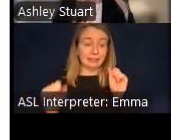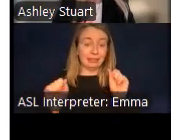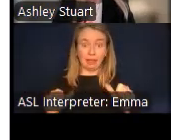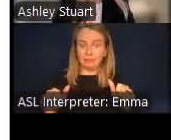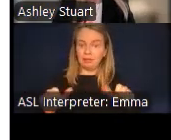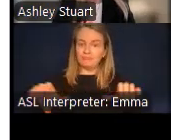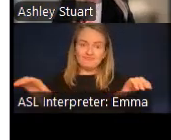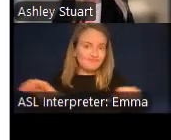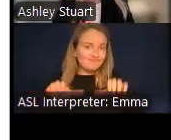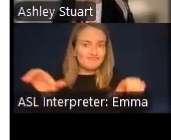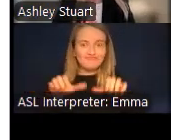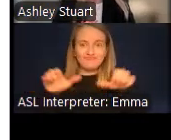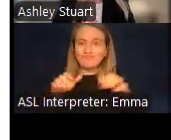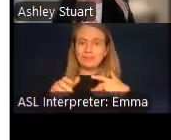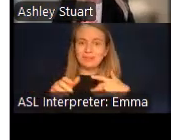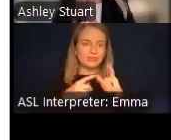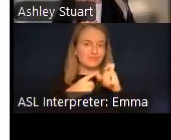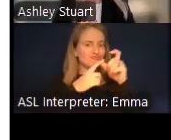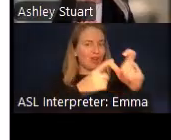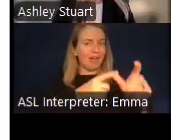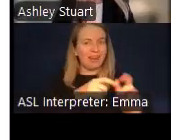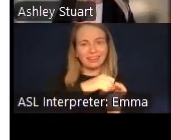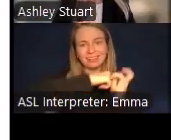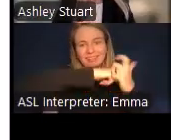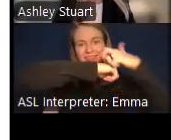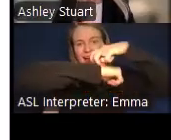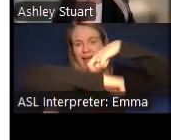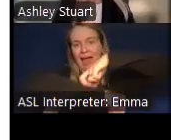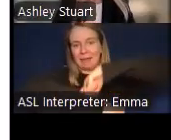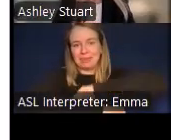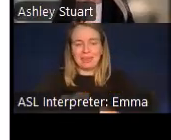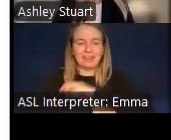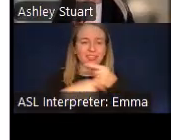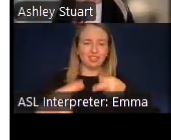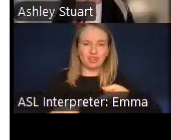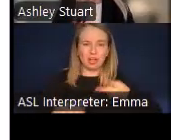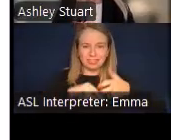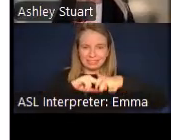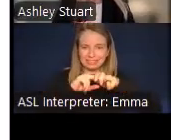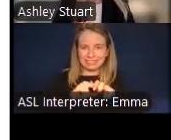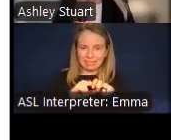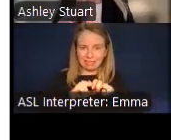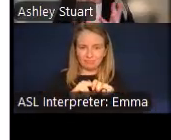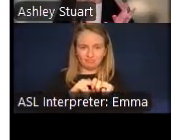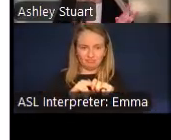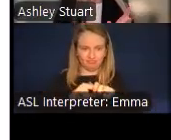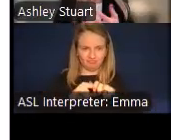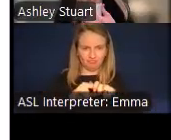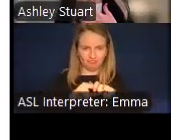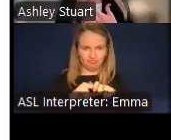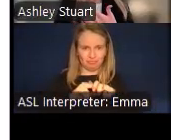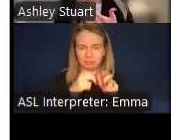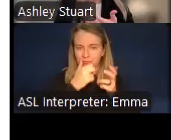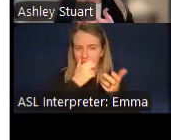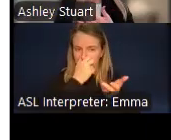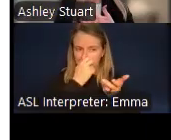They're often running, climbing and having a difficult time sitting still, and those are, again, things that we expect,